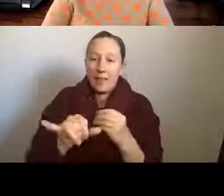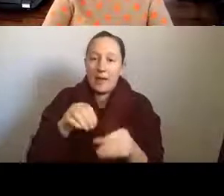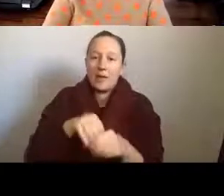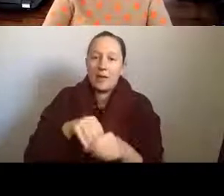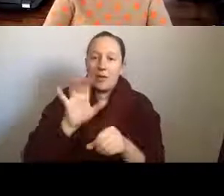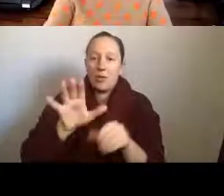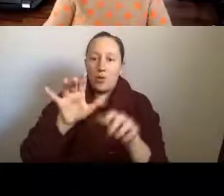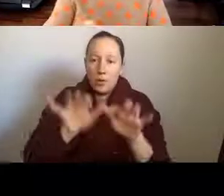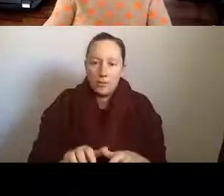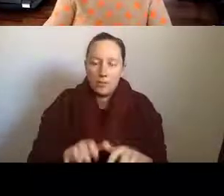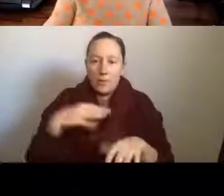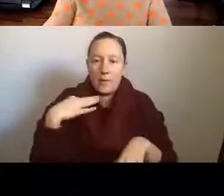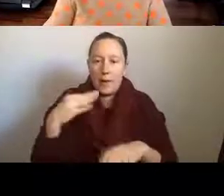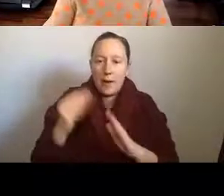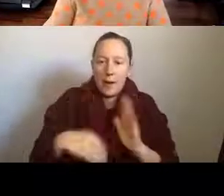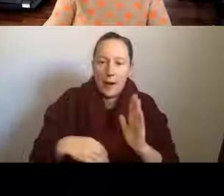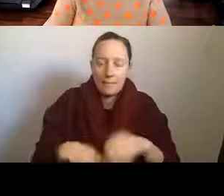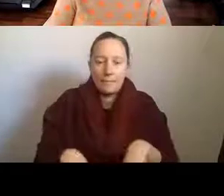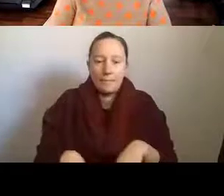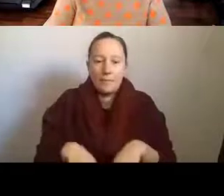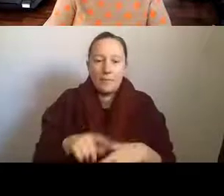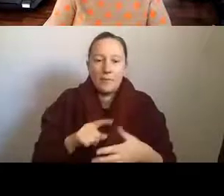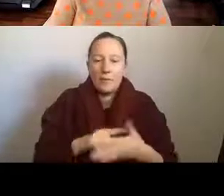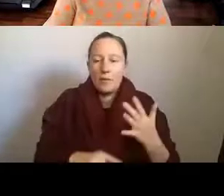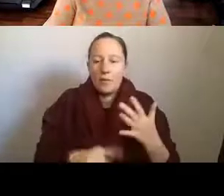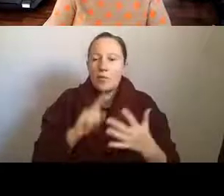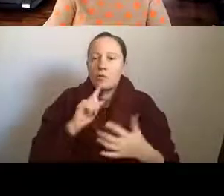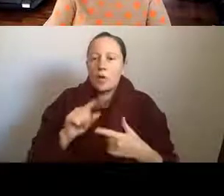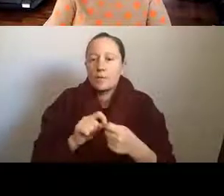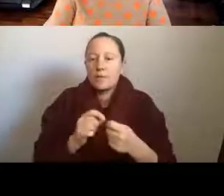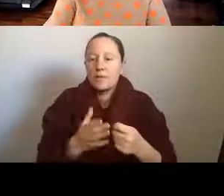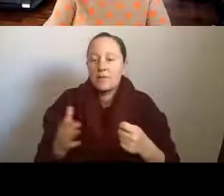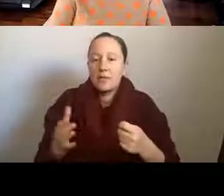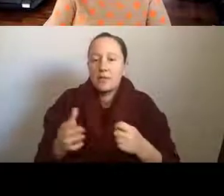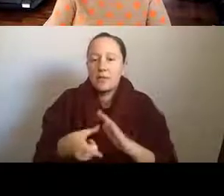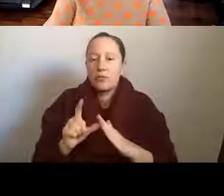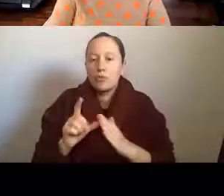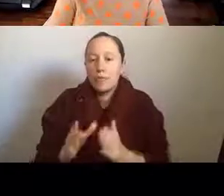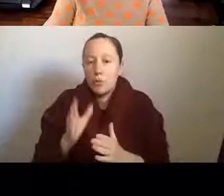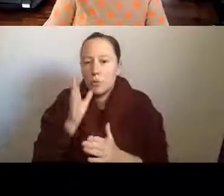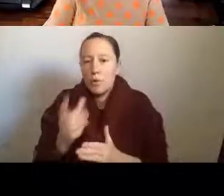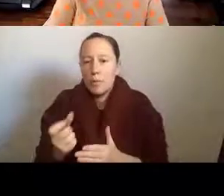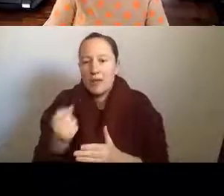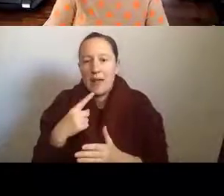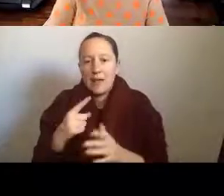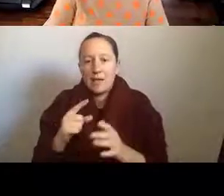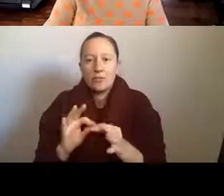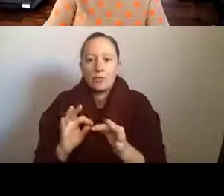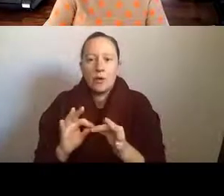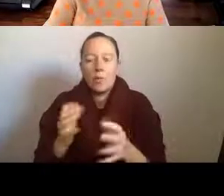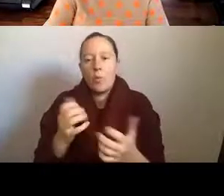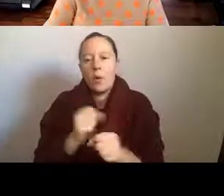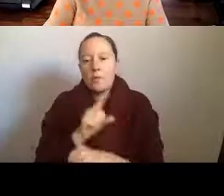Those are the specific things that reviewers are going to be asked to comment on. So, you want to make sure that they're in your application